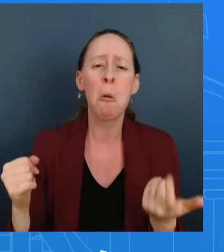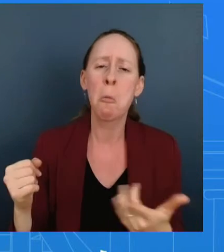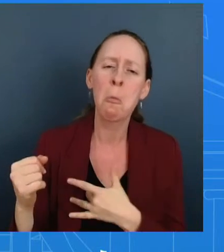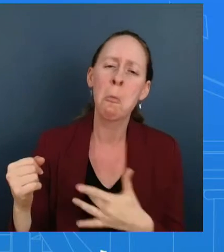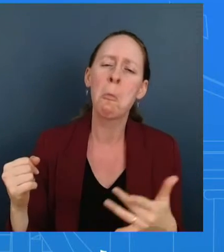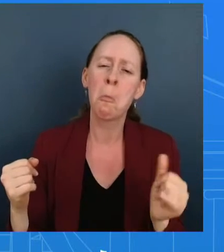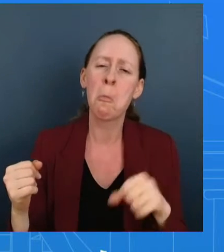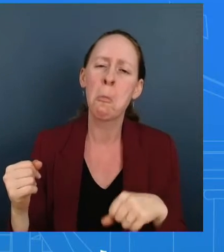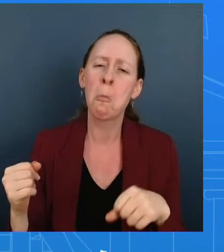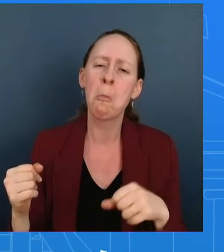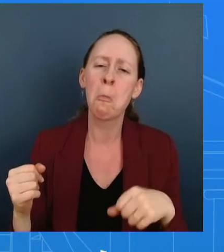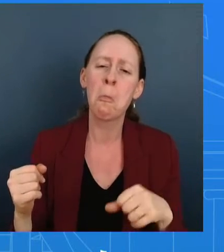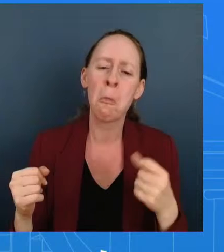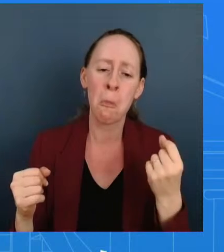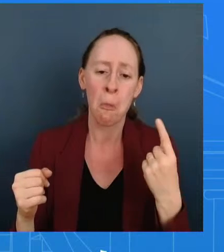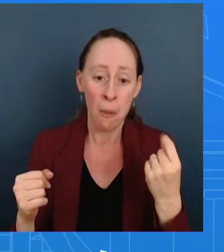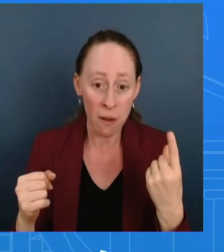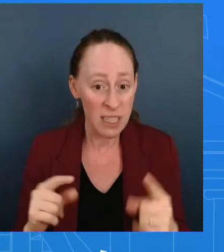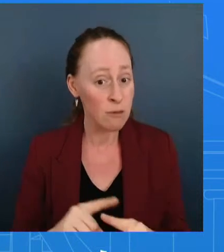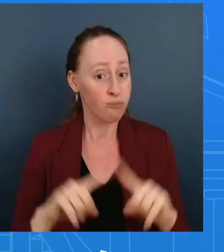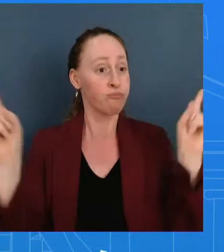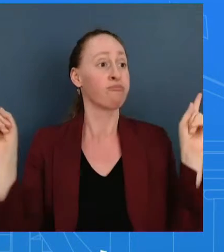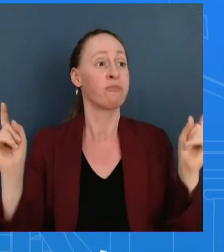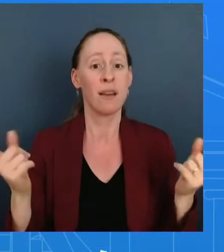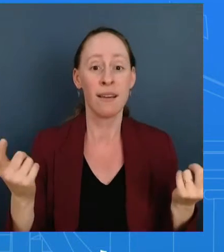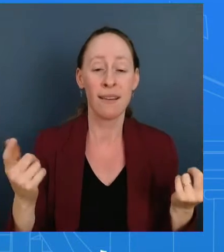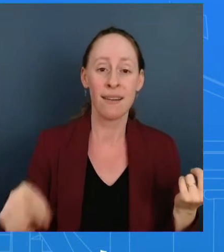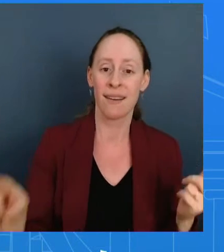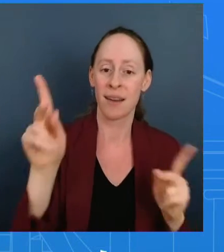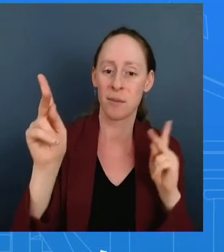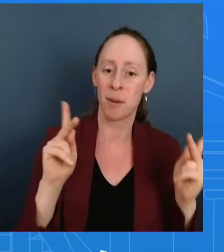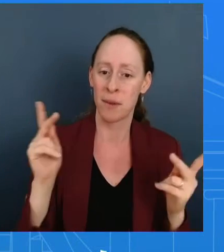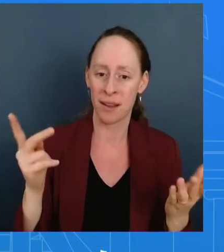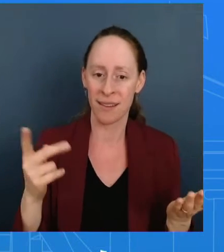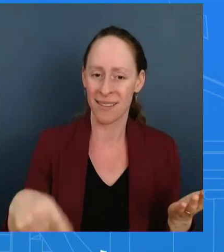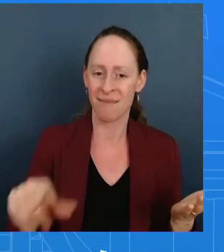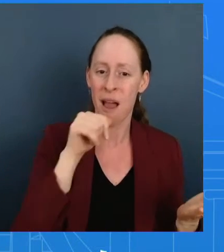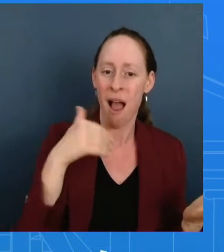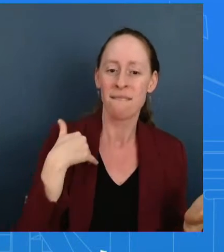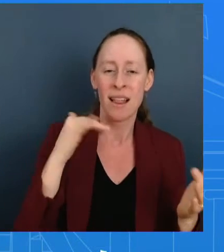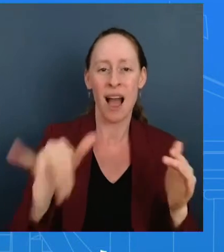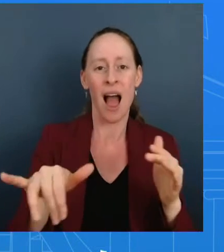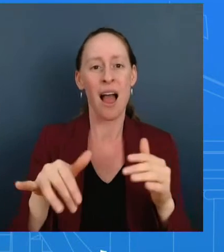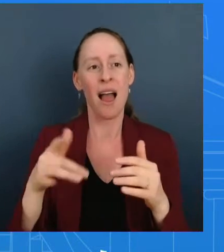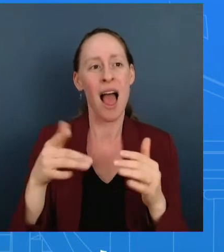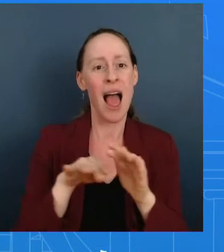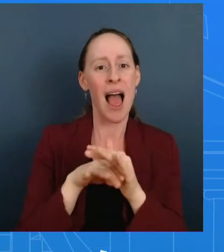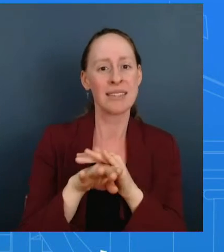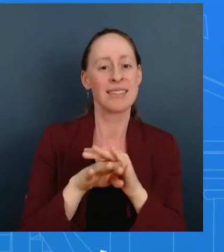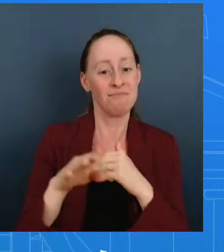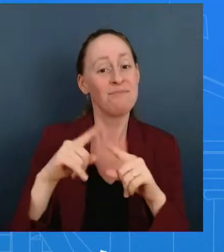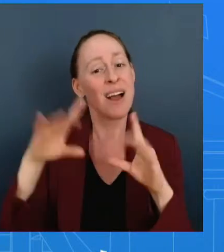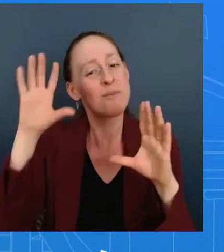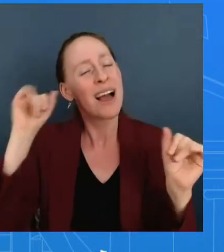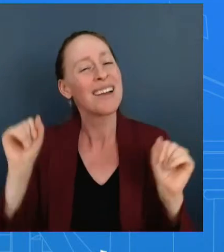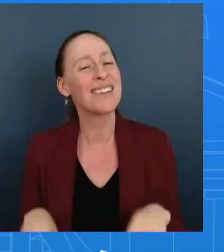They do not have that option. They do not have that access, because he's president of the United States. Every other president has had that access, and they are able to do that.